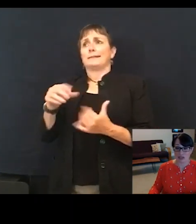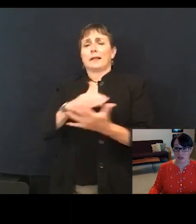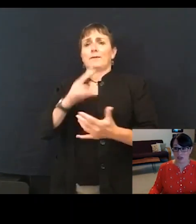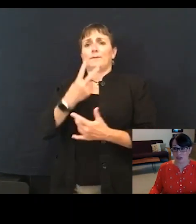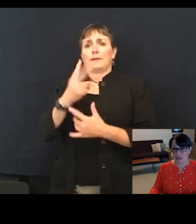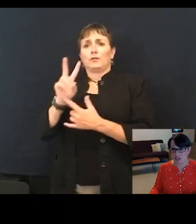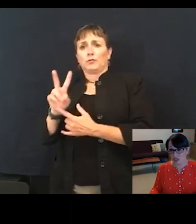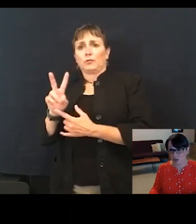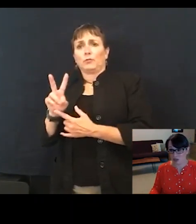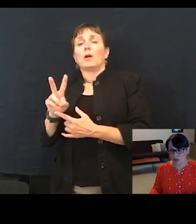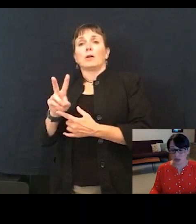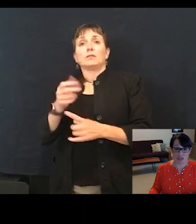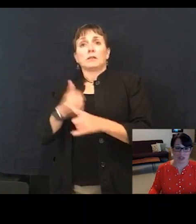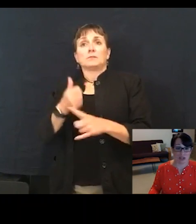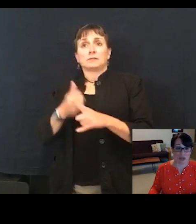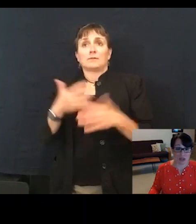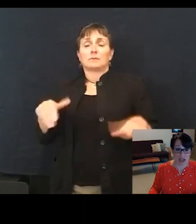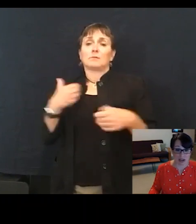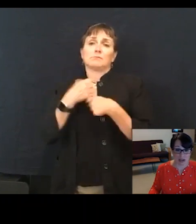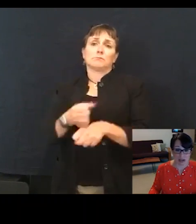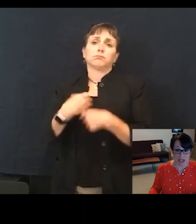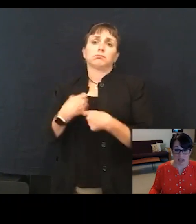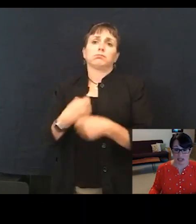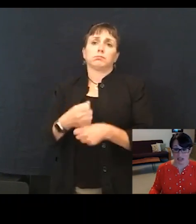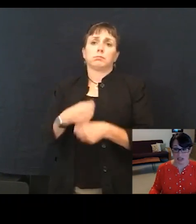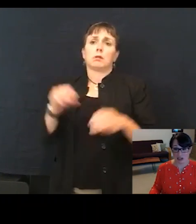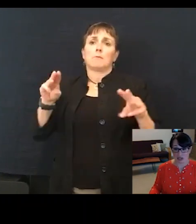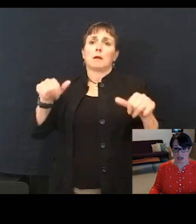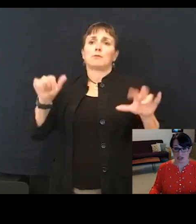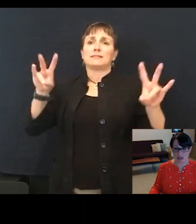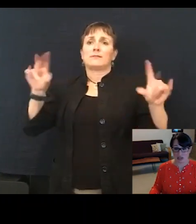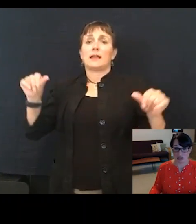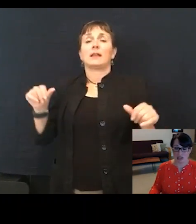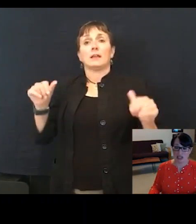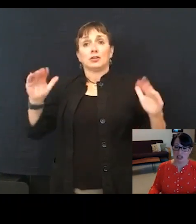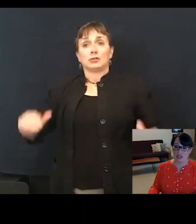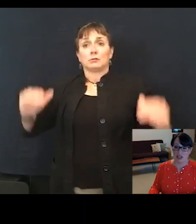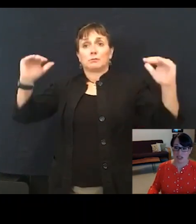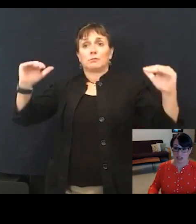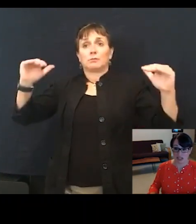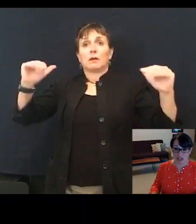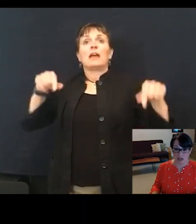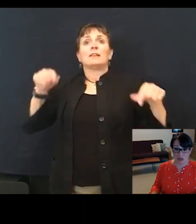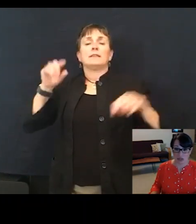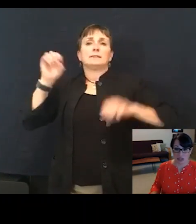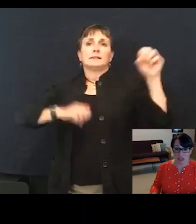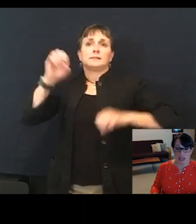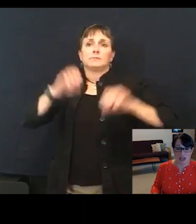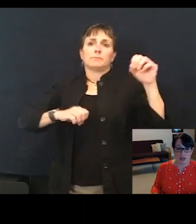that, in this experiment, are actually a little bit higher than that seen in the heterozygous mice. So that's exciting news.